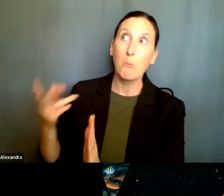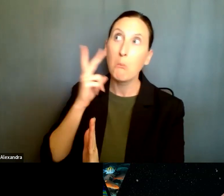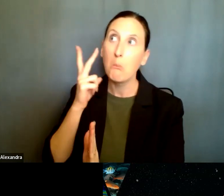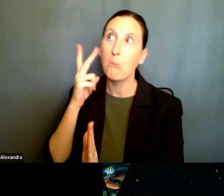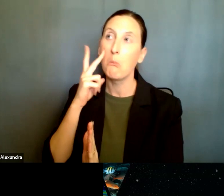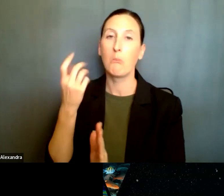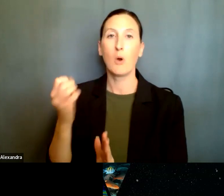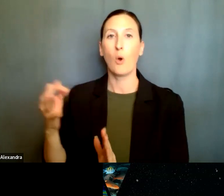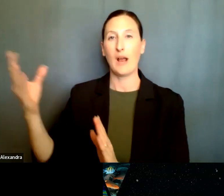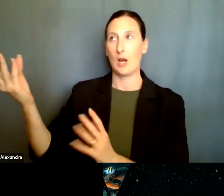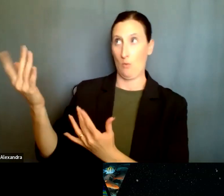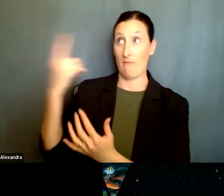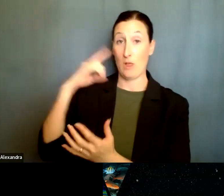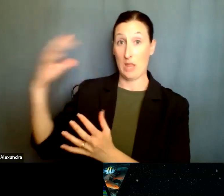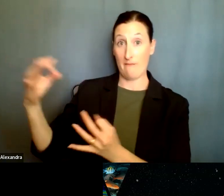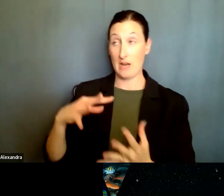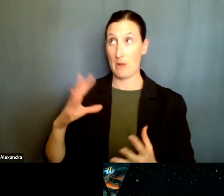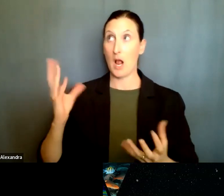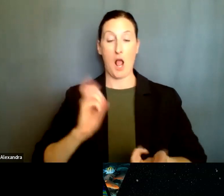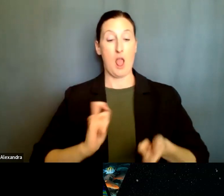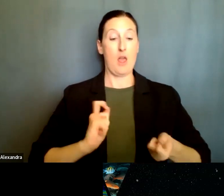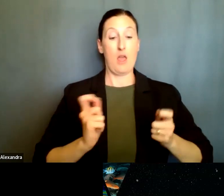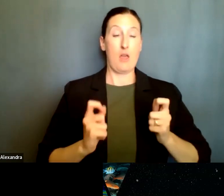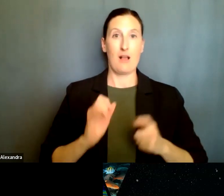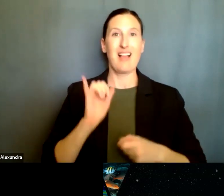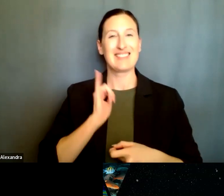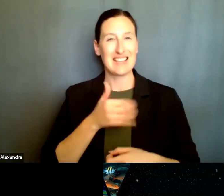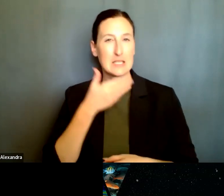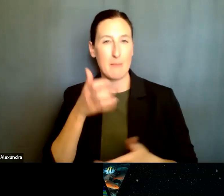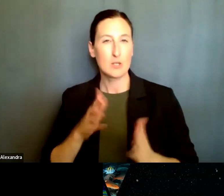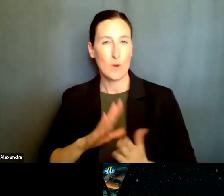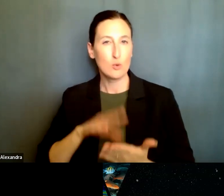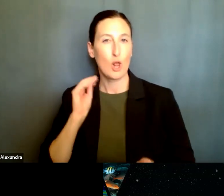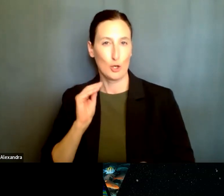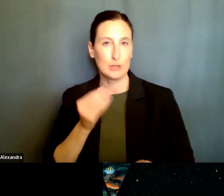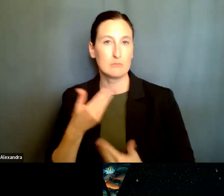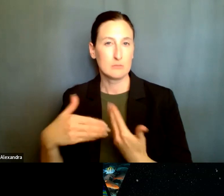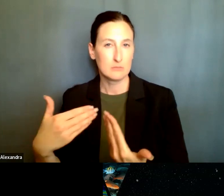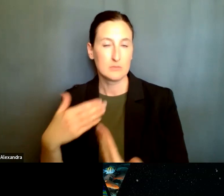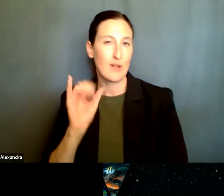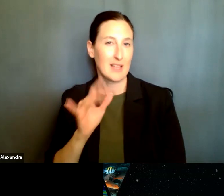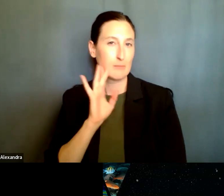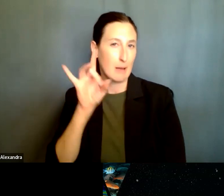doing it again, that's really a best practice. That's the best way to learn. That's what I would say about that one.